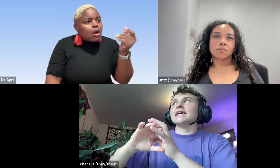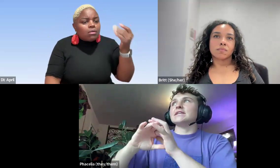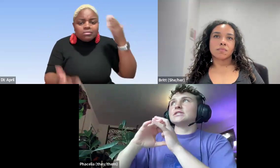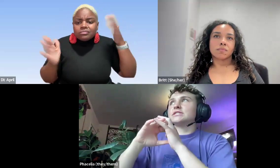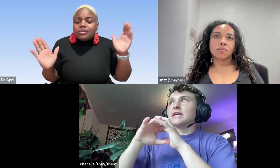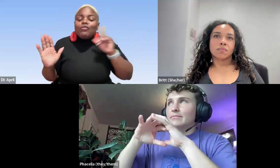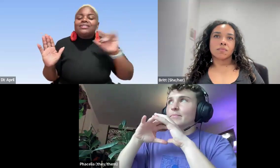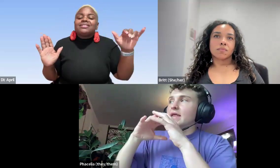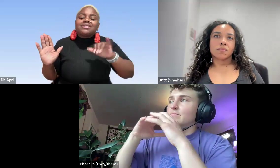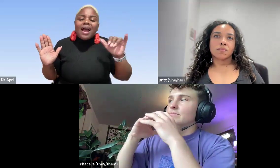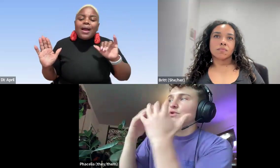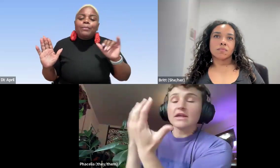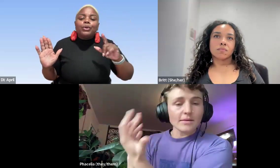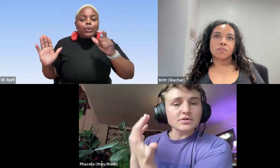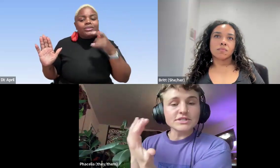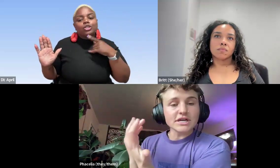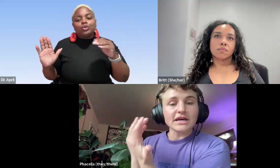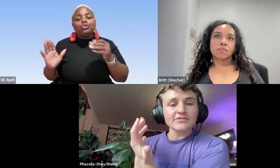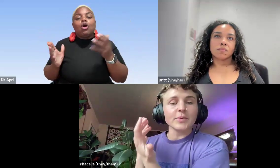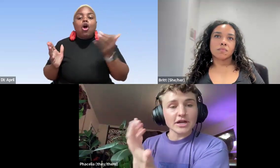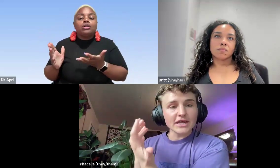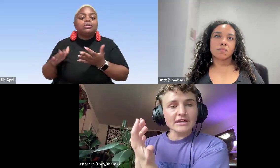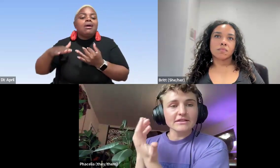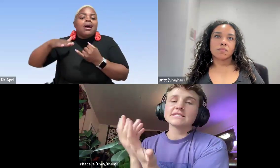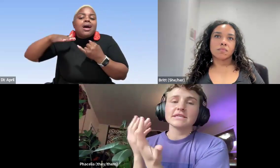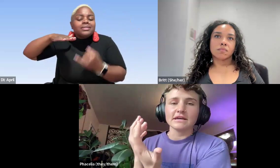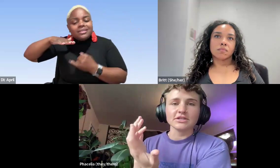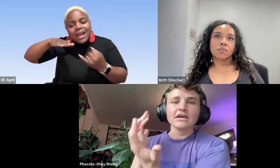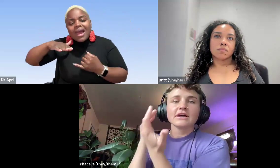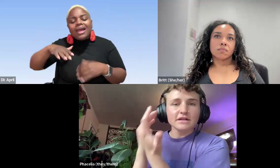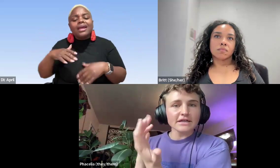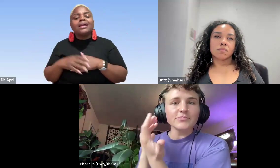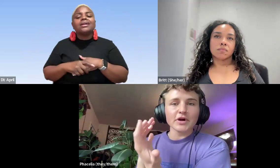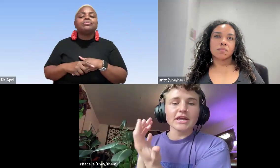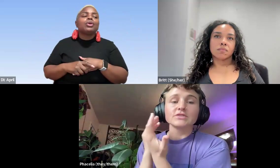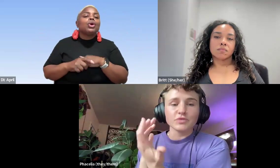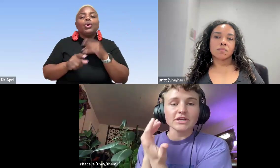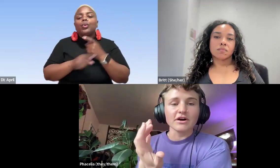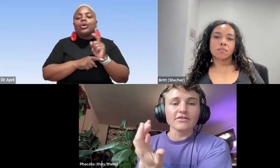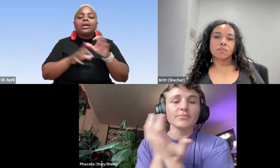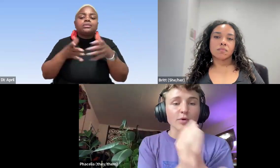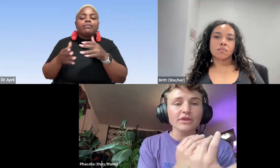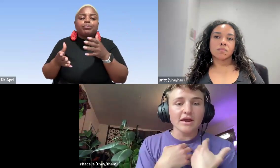and, and, and create obstacles to collective bargaining, that's the key actually. Collective bargaining is really hard for both